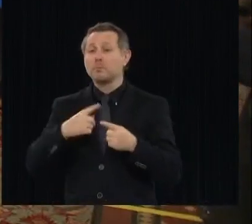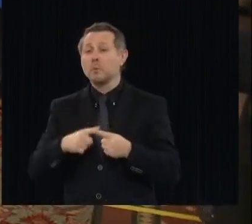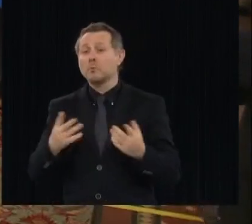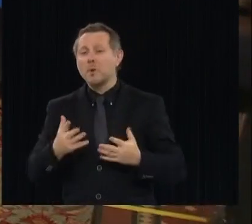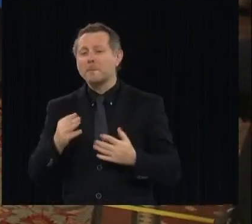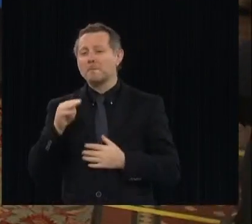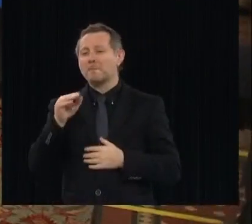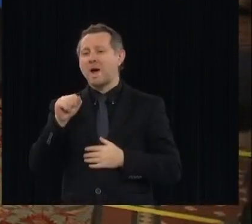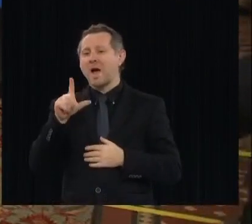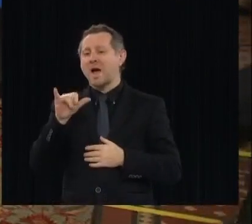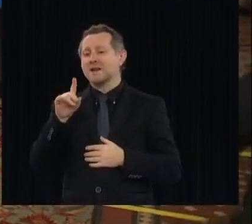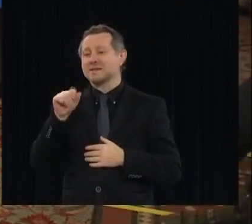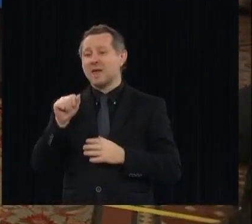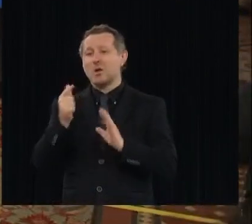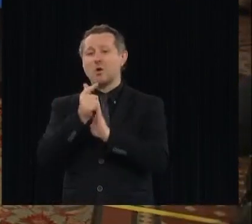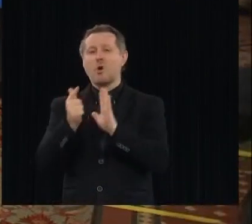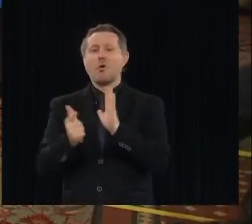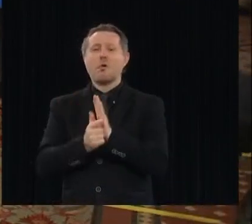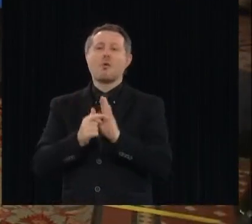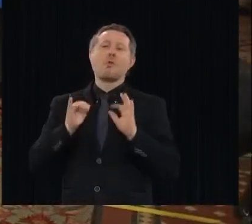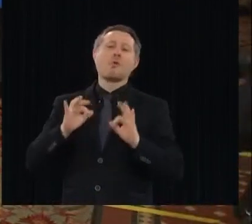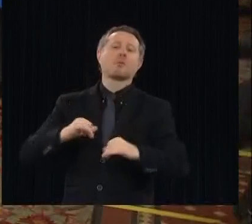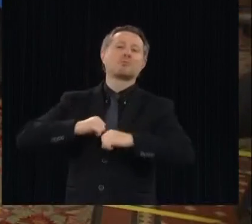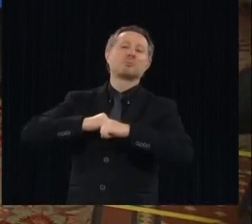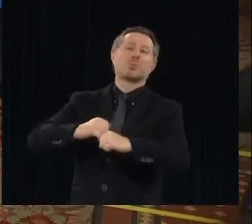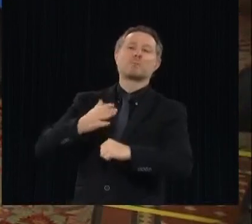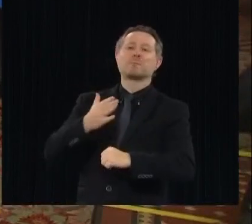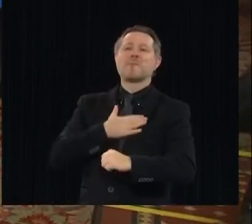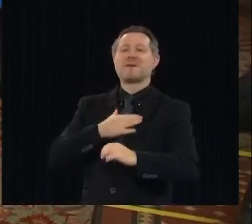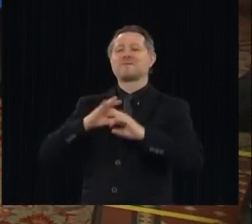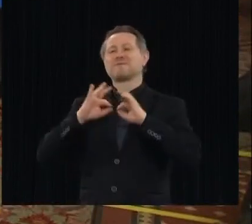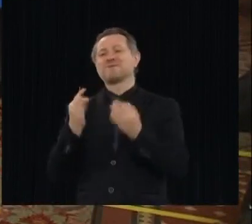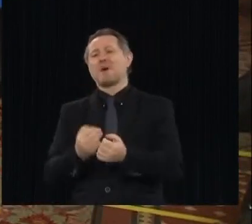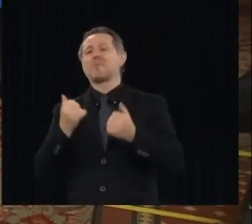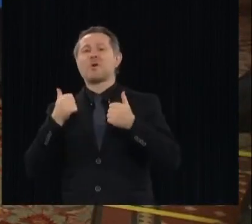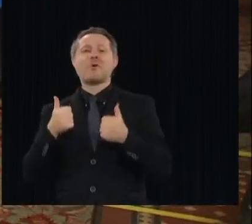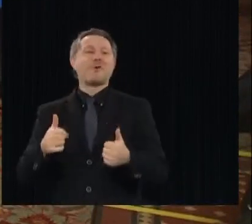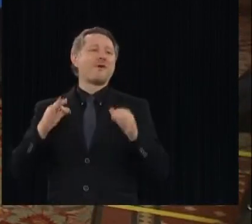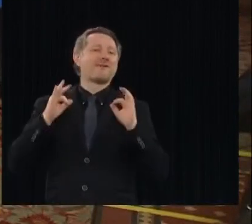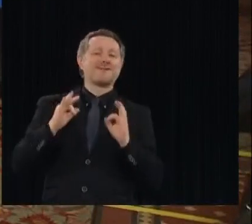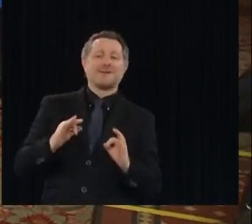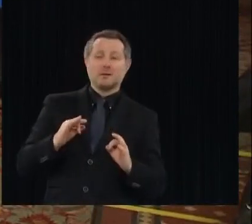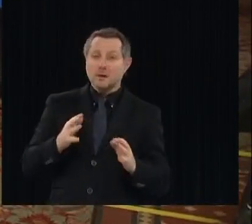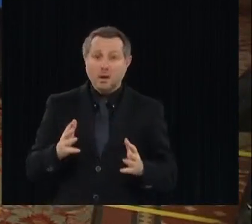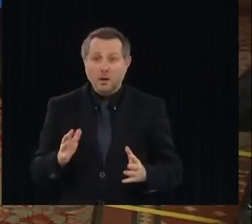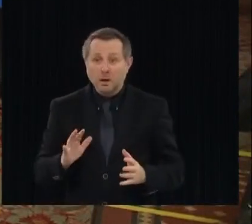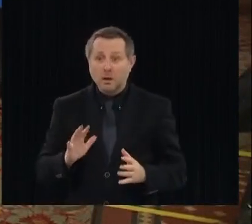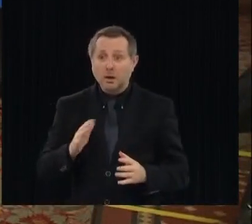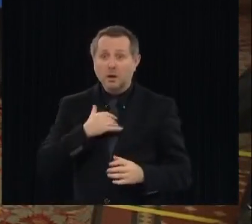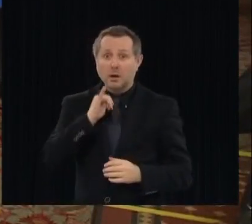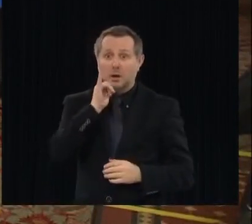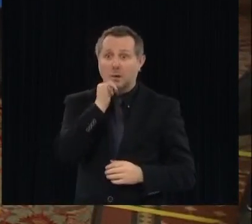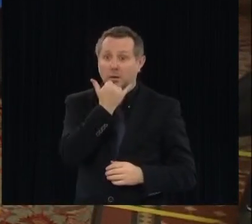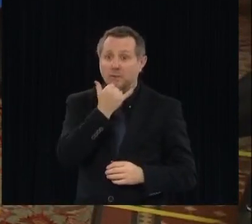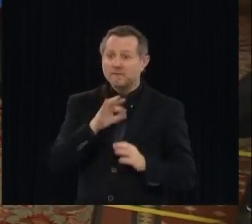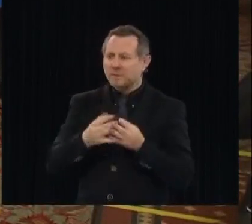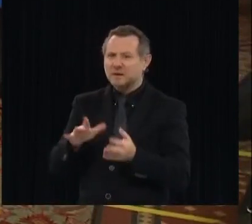IN ALBANY. THEY FELT MUCH SOLACE WHEN YOU GOT UP AND TALKED ABOUT, GREAT,